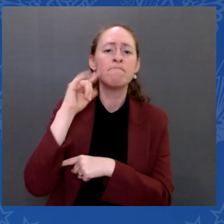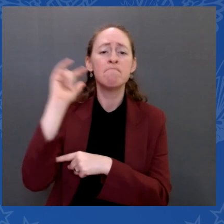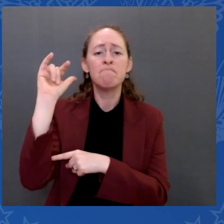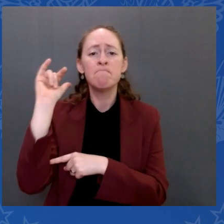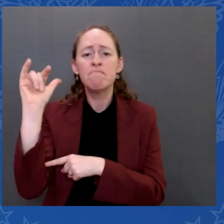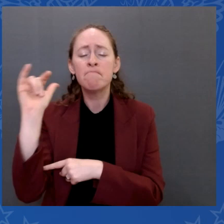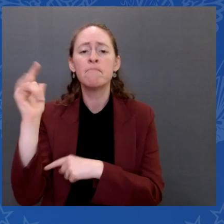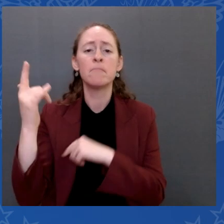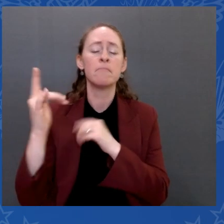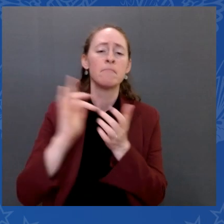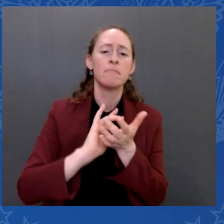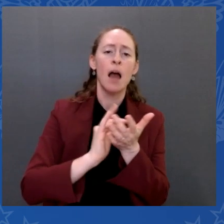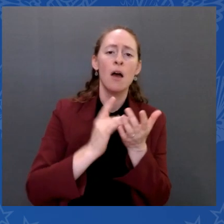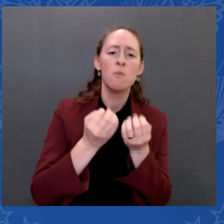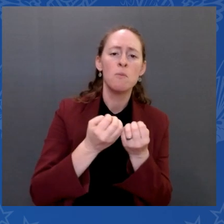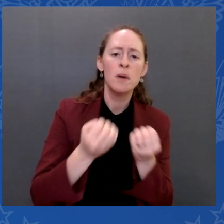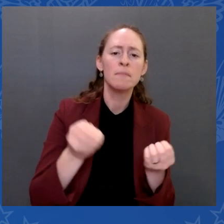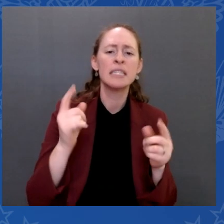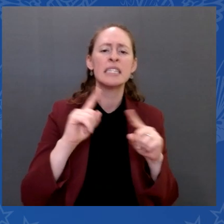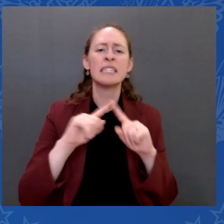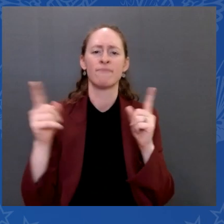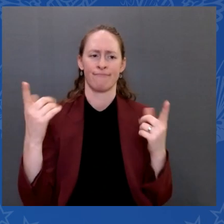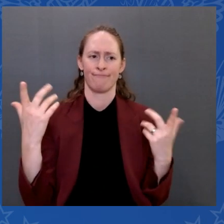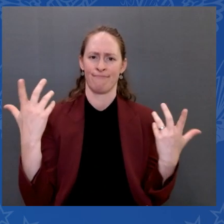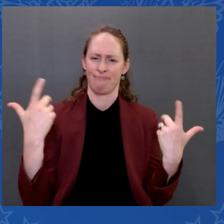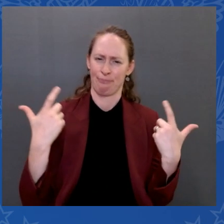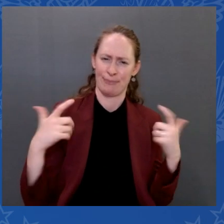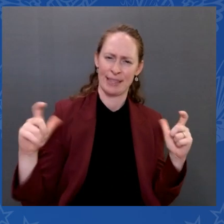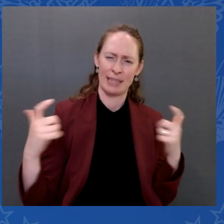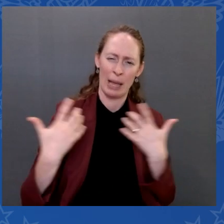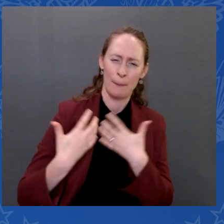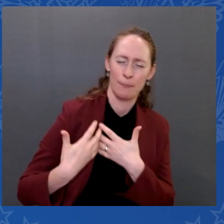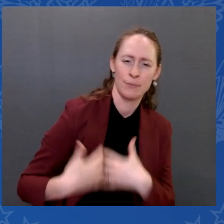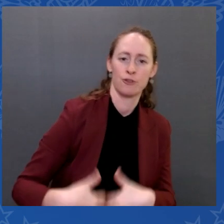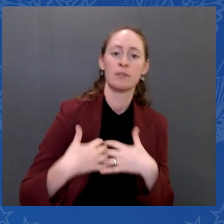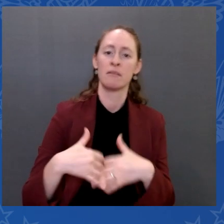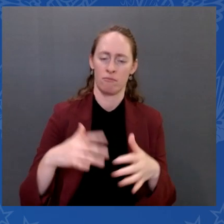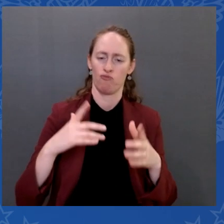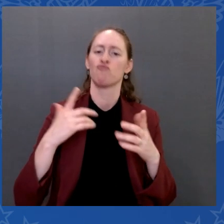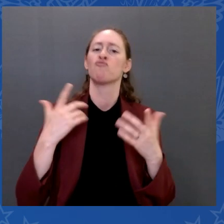The reality is, I don't -- it's not possible to have a strong economy